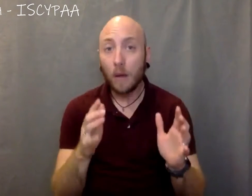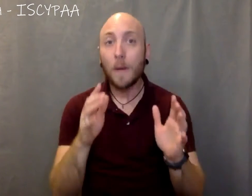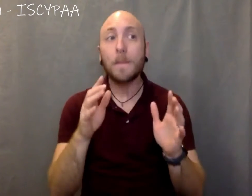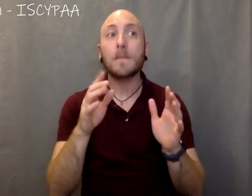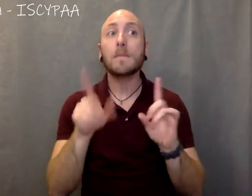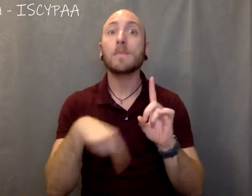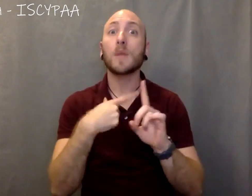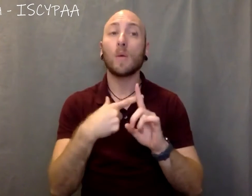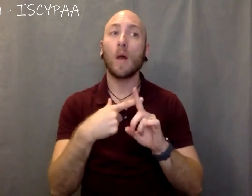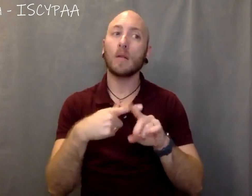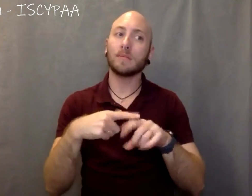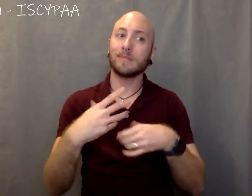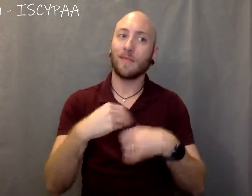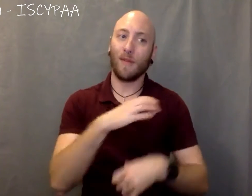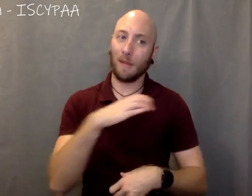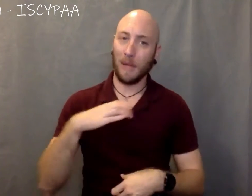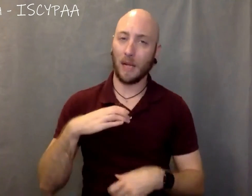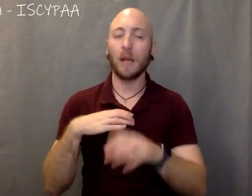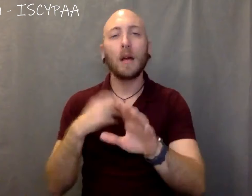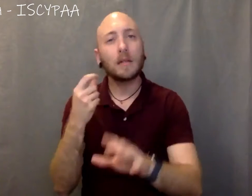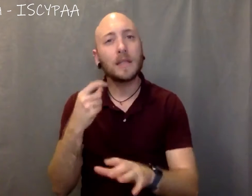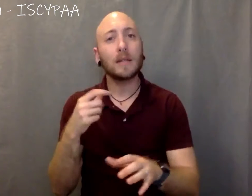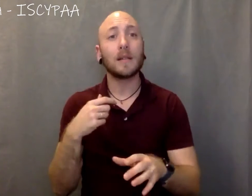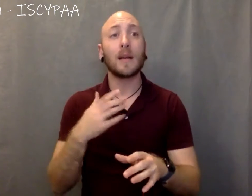Committee, you know the point of being an for me to be in the Service Committee is to